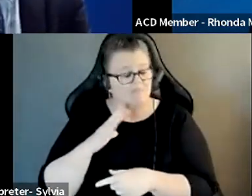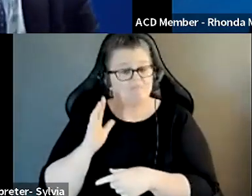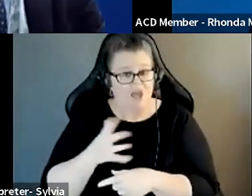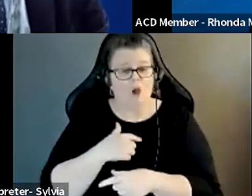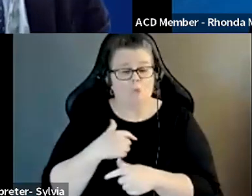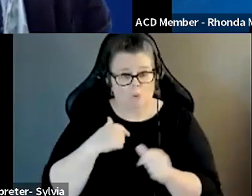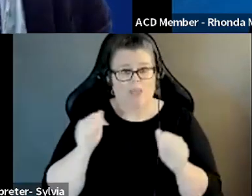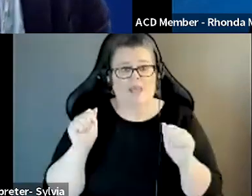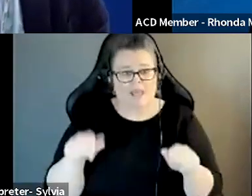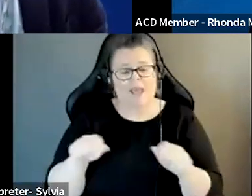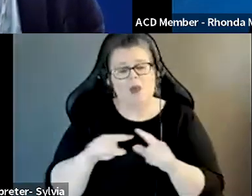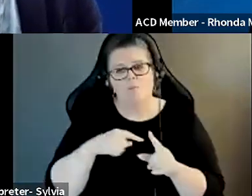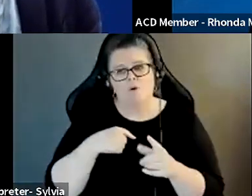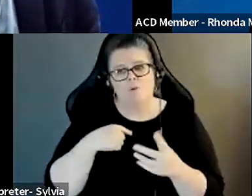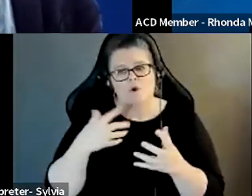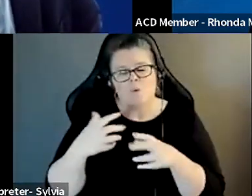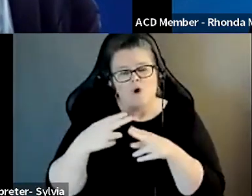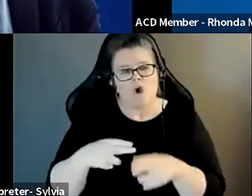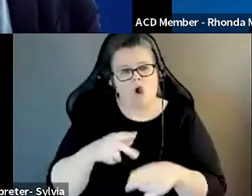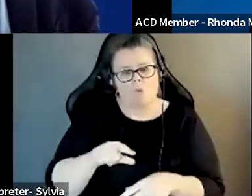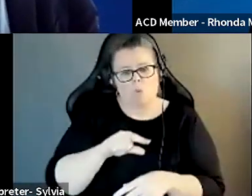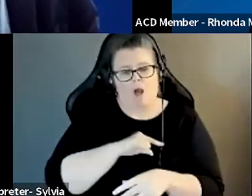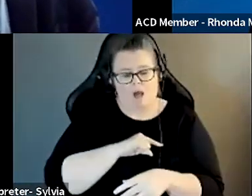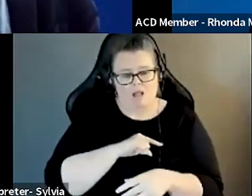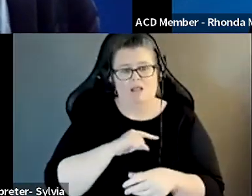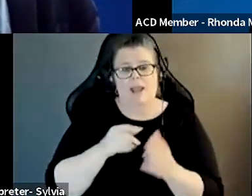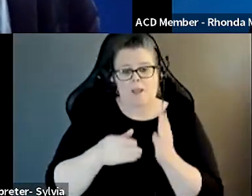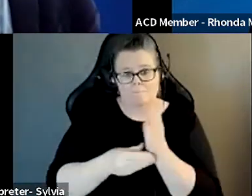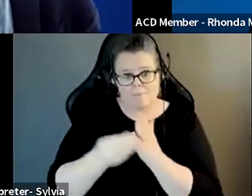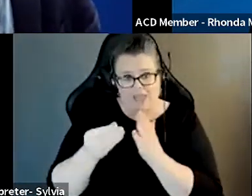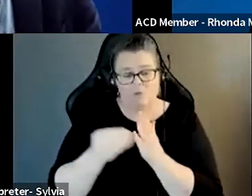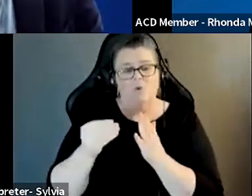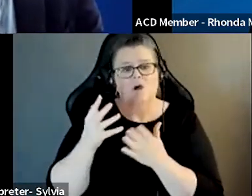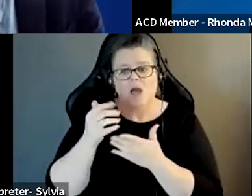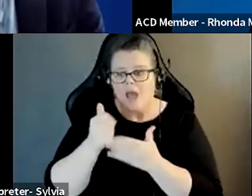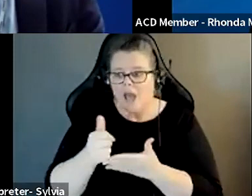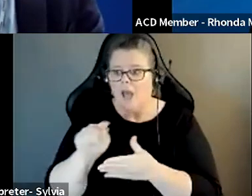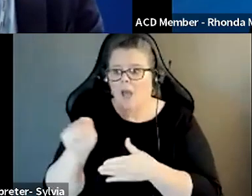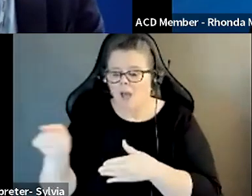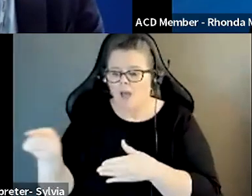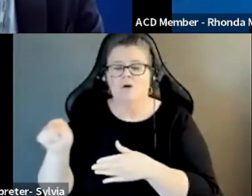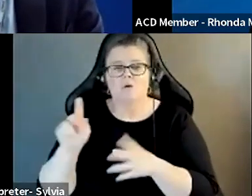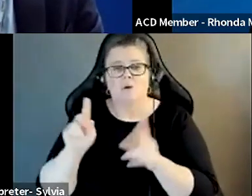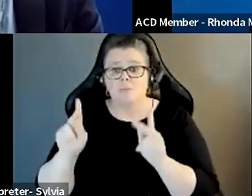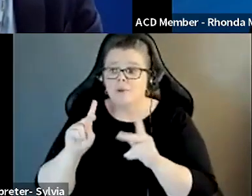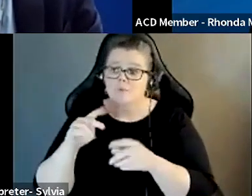But we're trying to call it a "quality manual" to really help in the field so people in microbiology laboratories would say like, you know,